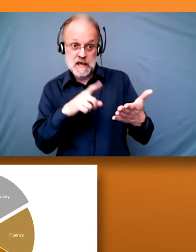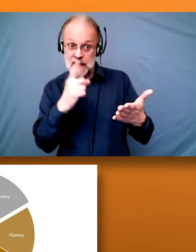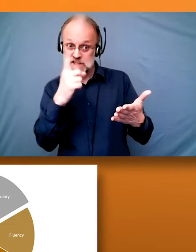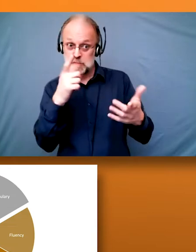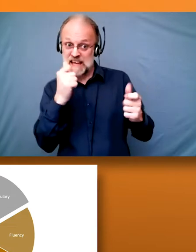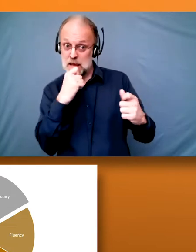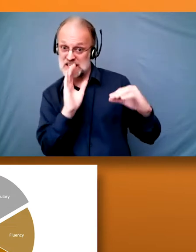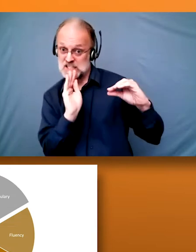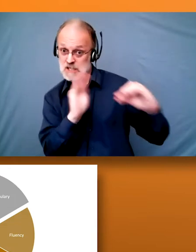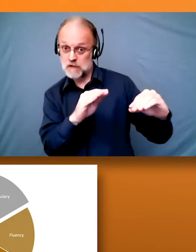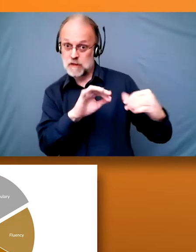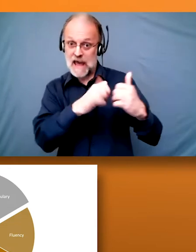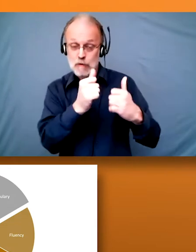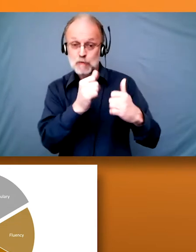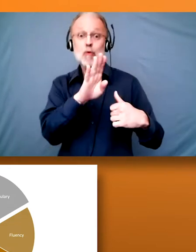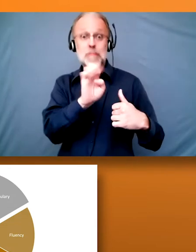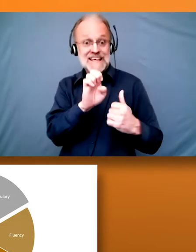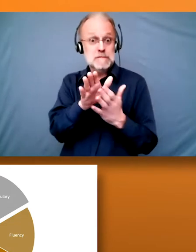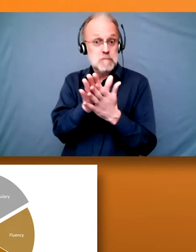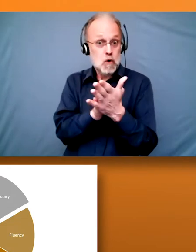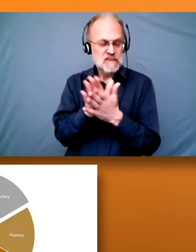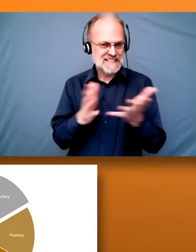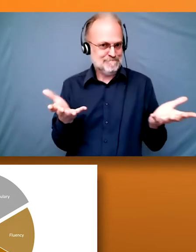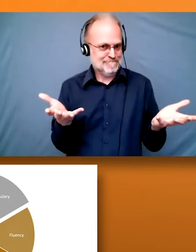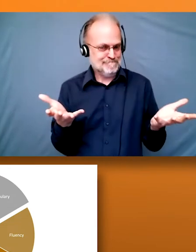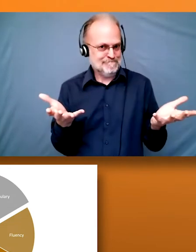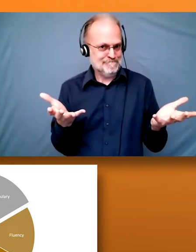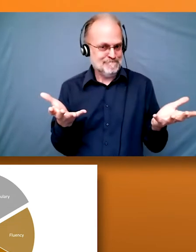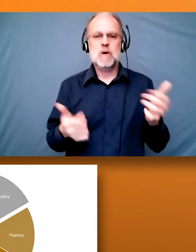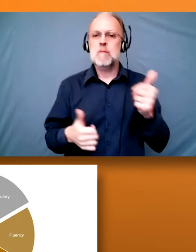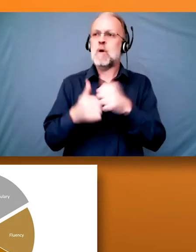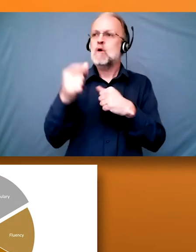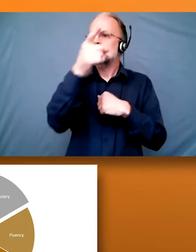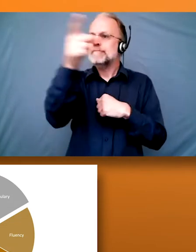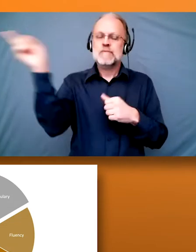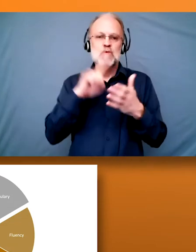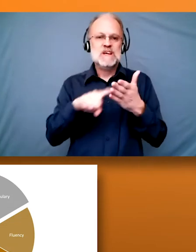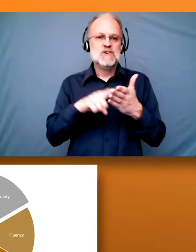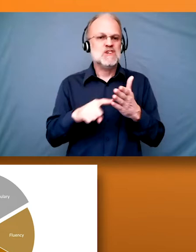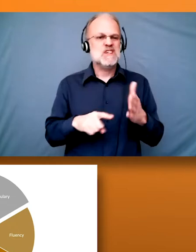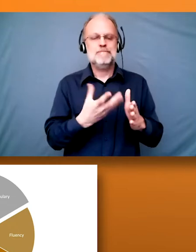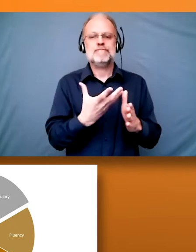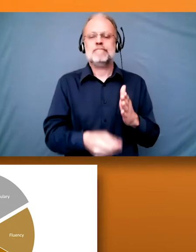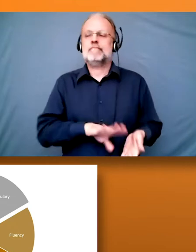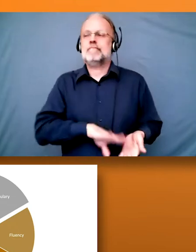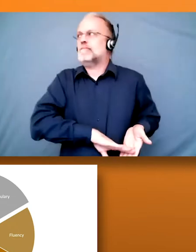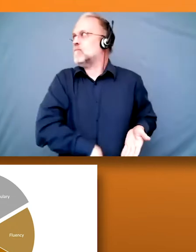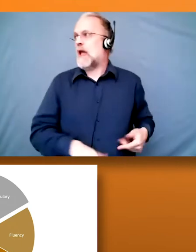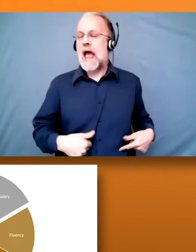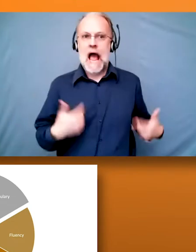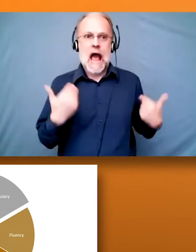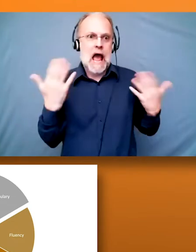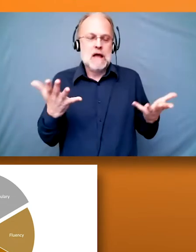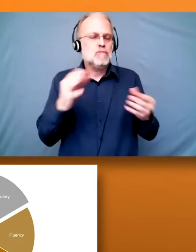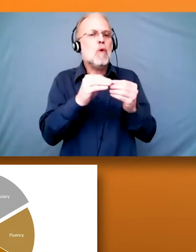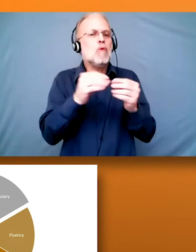we don't know if it's something that can be taught. So because of that, most the time people don't talk about motivation because maybe that's something